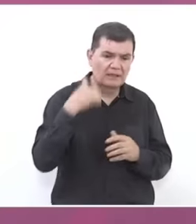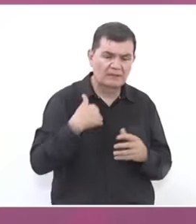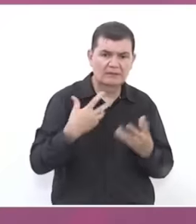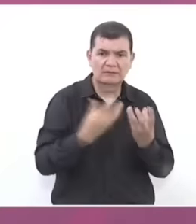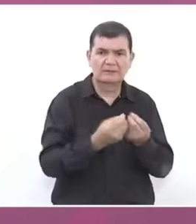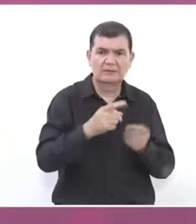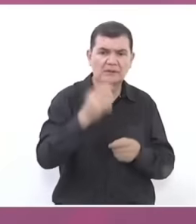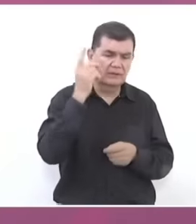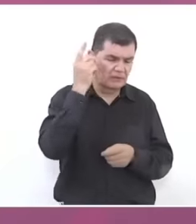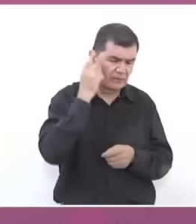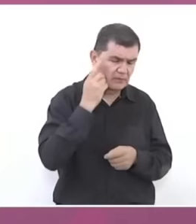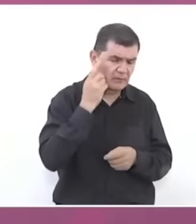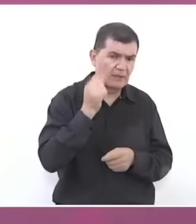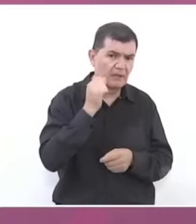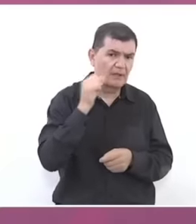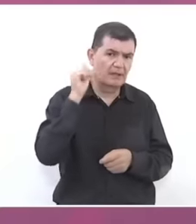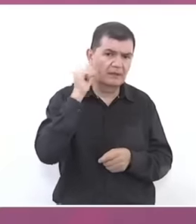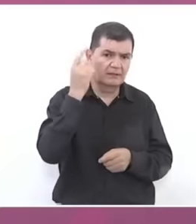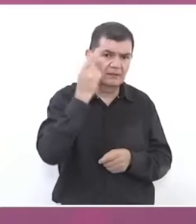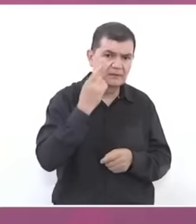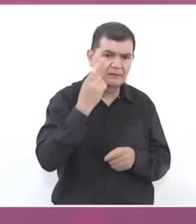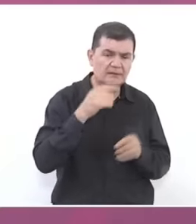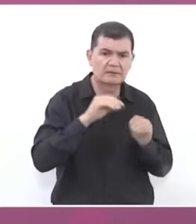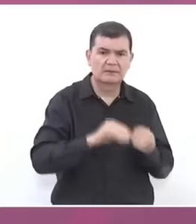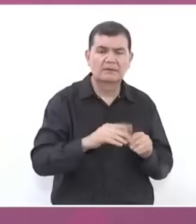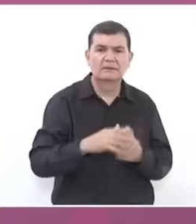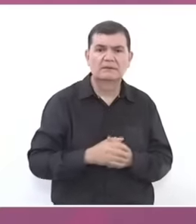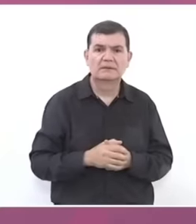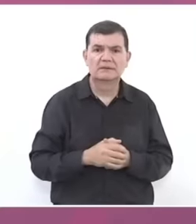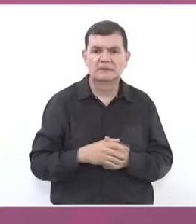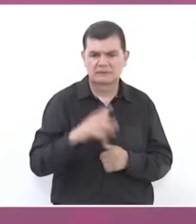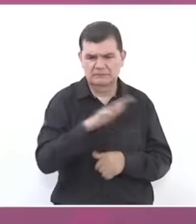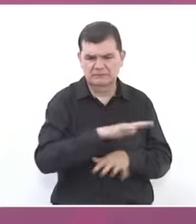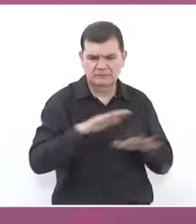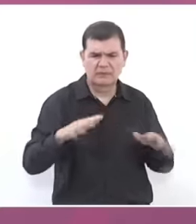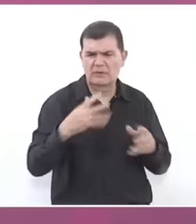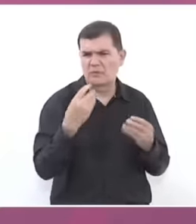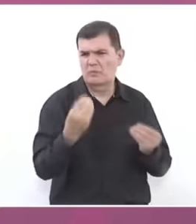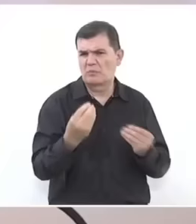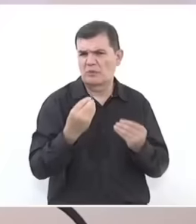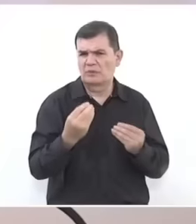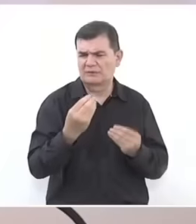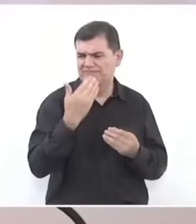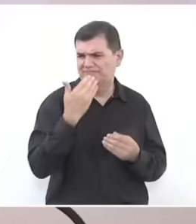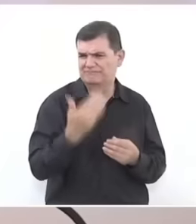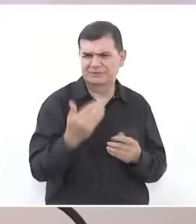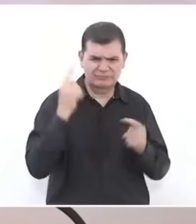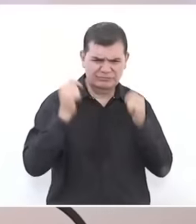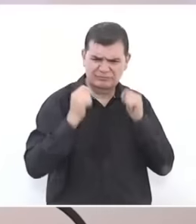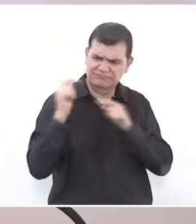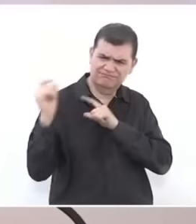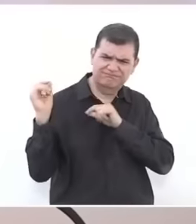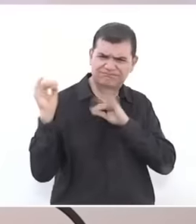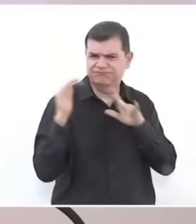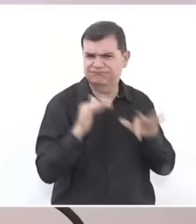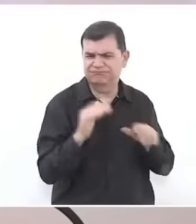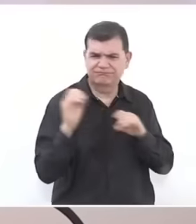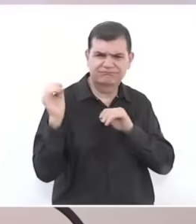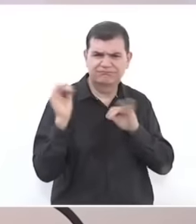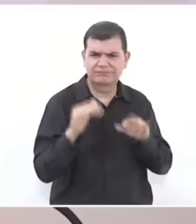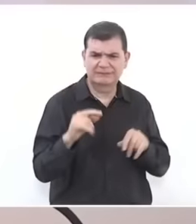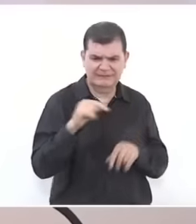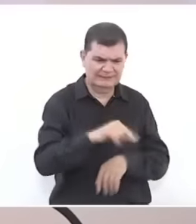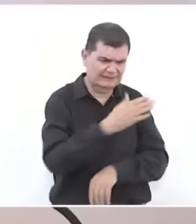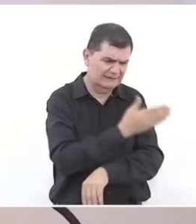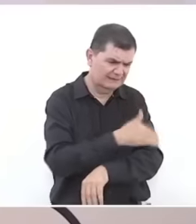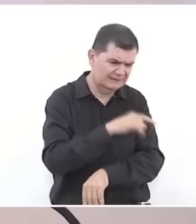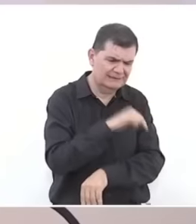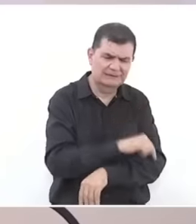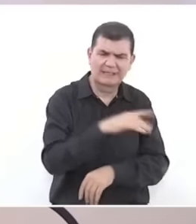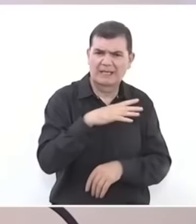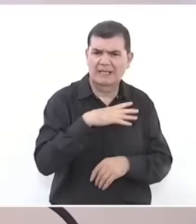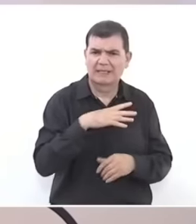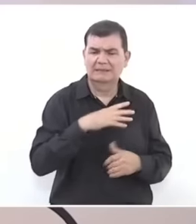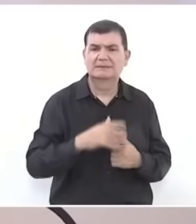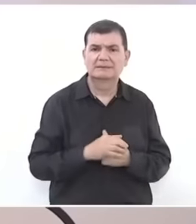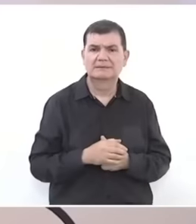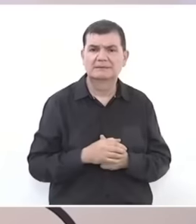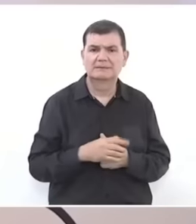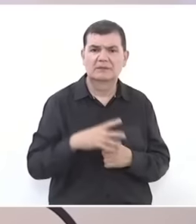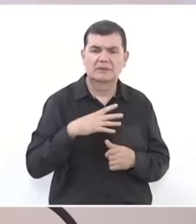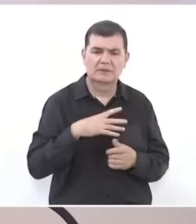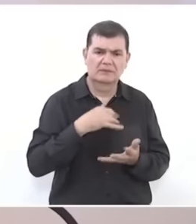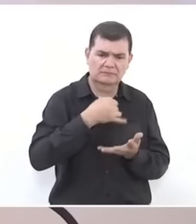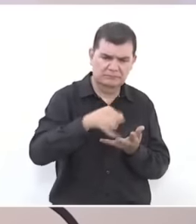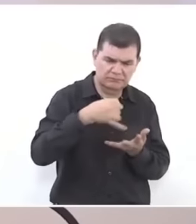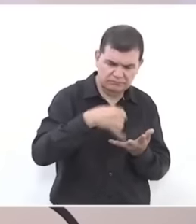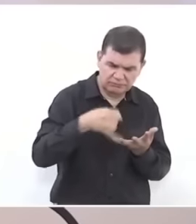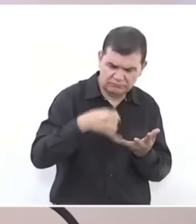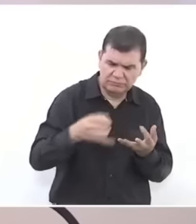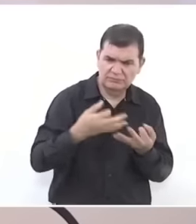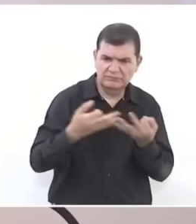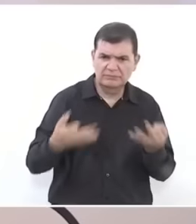last night this one and it has a lot of tourist potential this Costa Chica has uh agriculture look at the mangoes